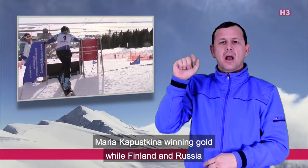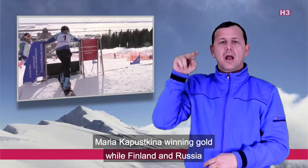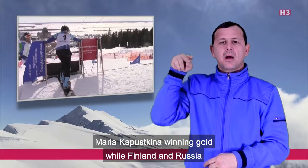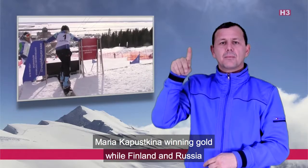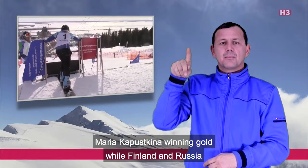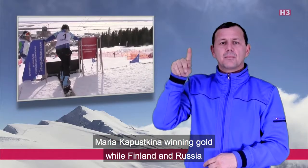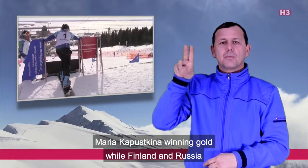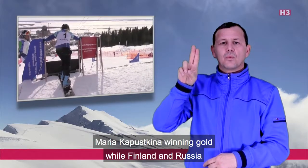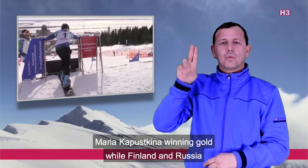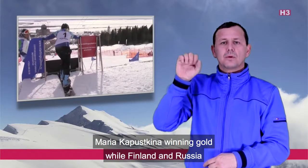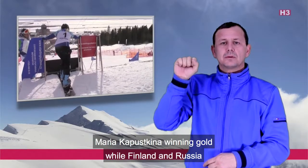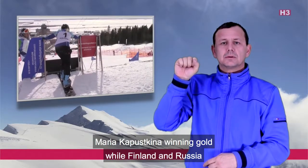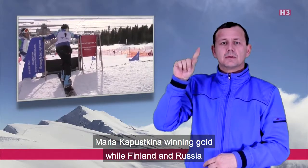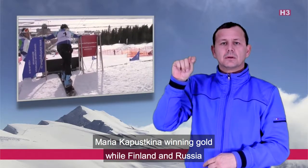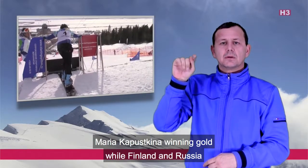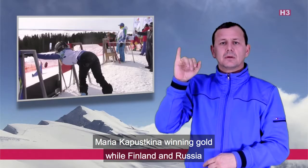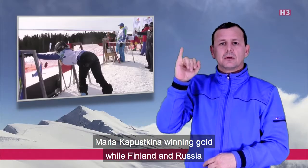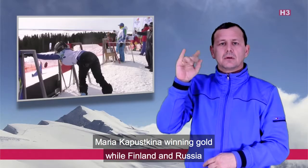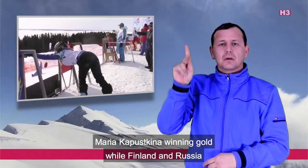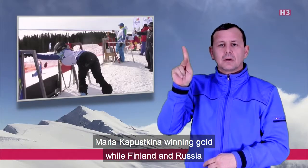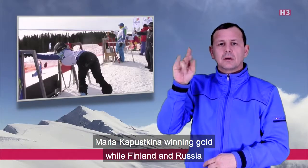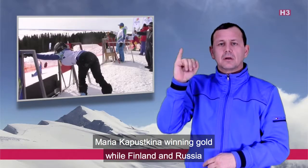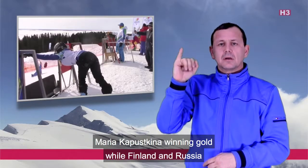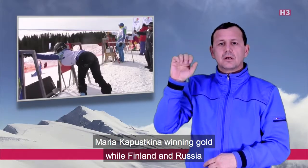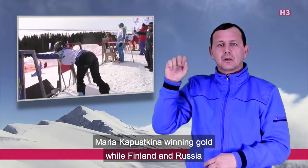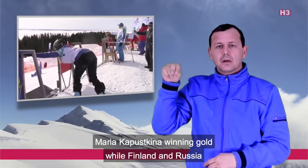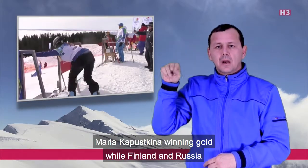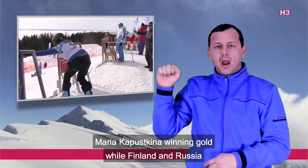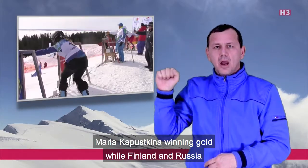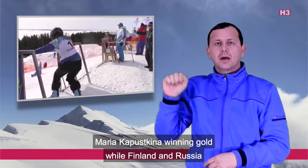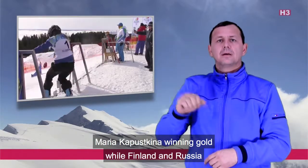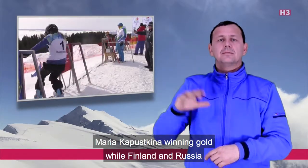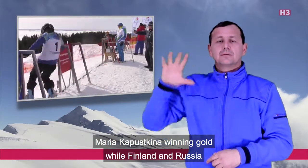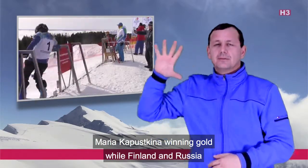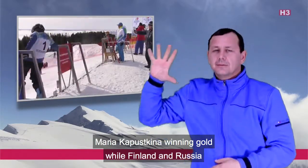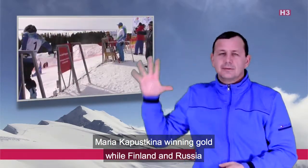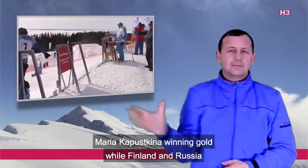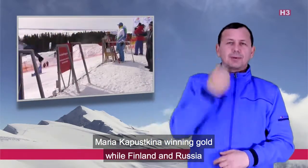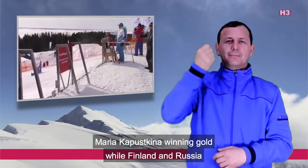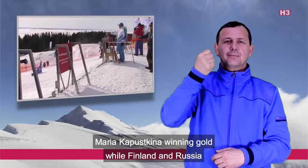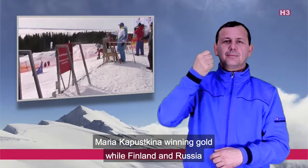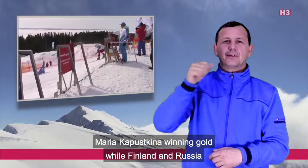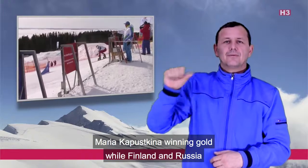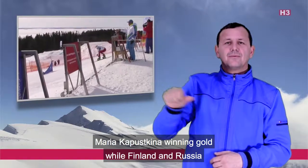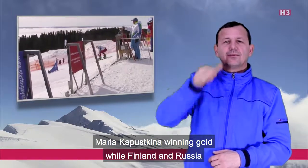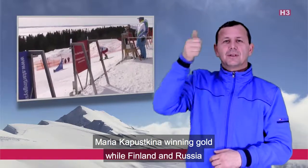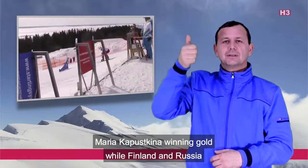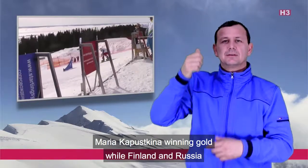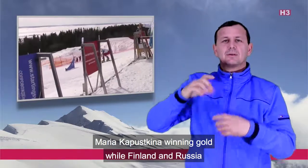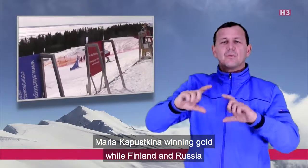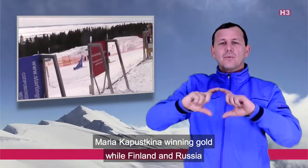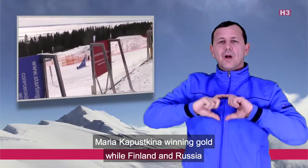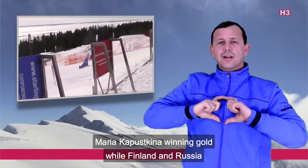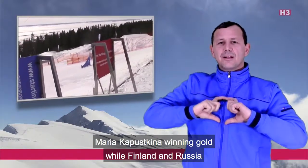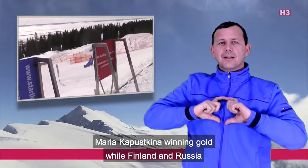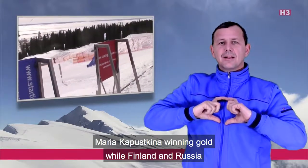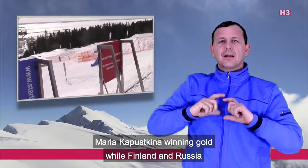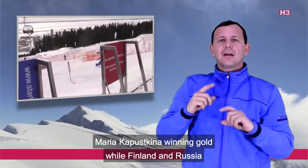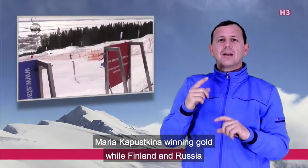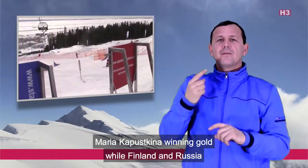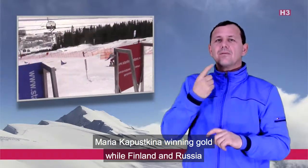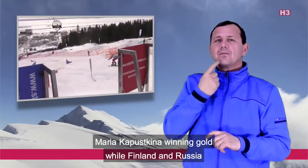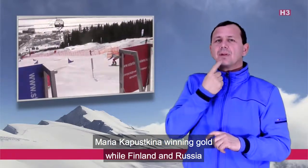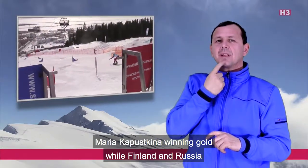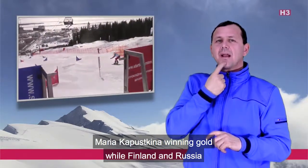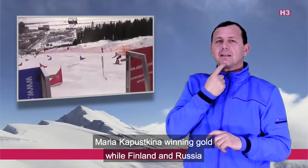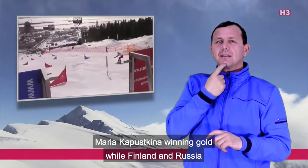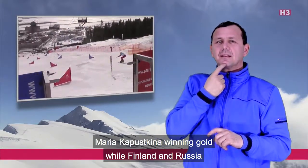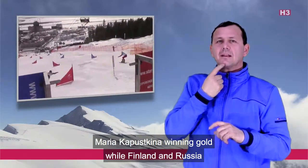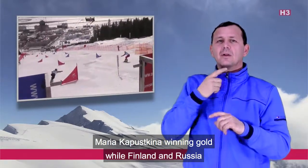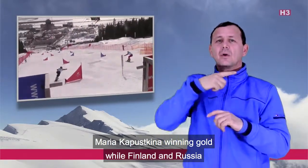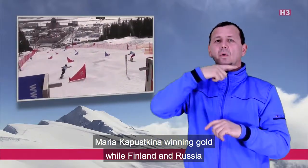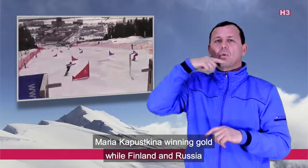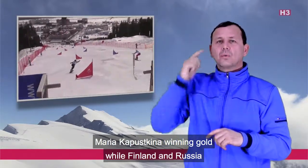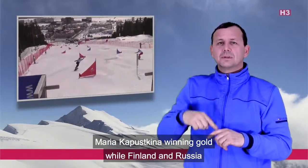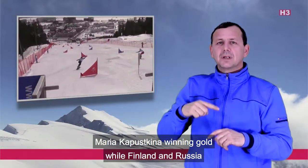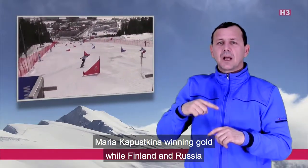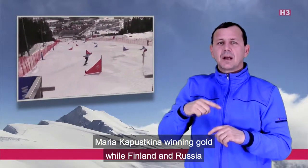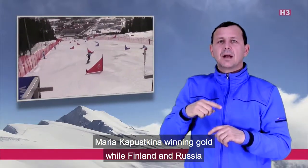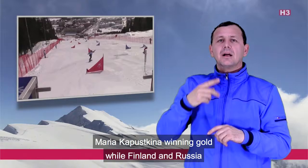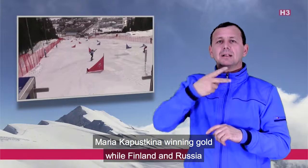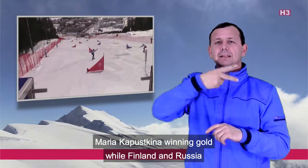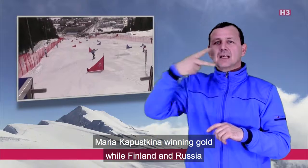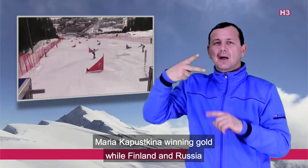Maria Kapustkina winning gold while Finland and Russia